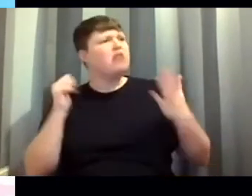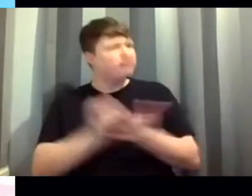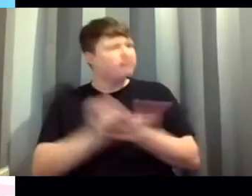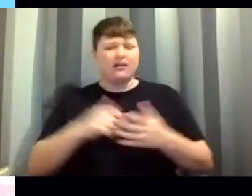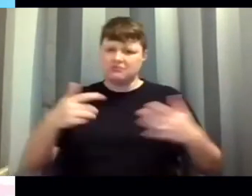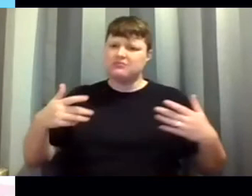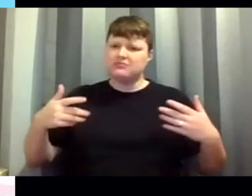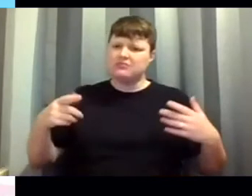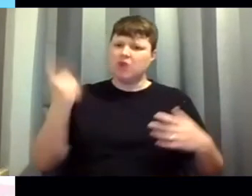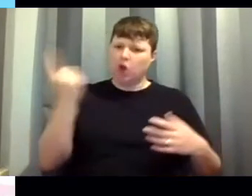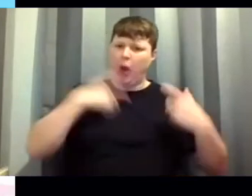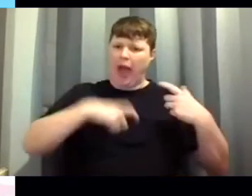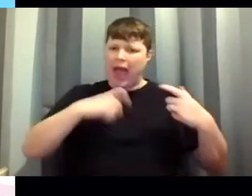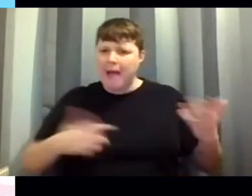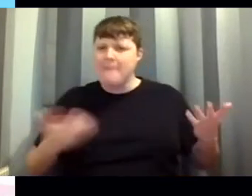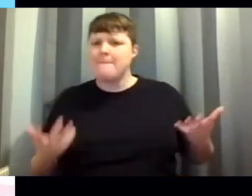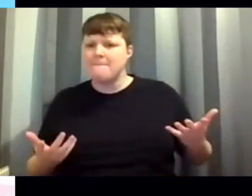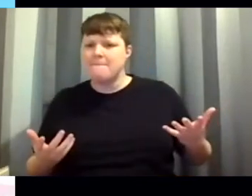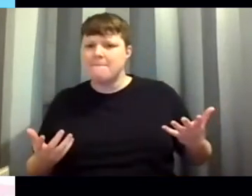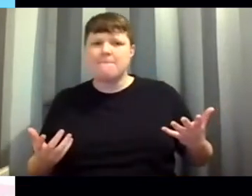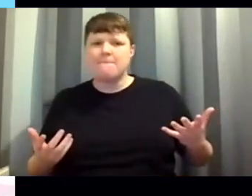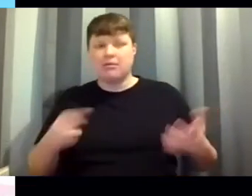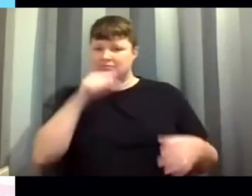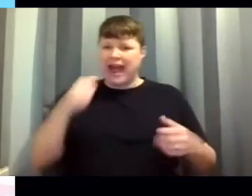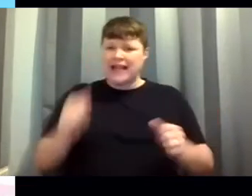are. It might be like you're wearing a nice pair of boots and a nice jacket. It just feels good.